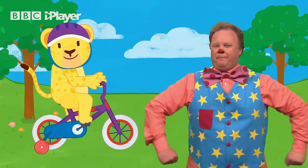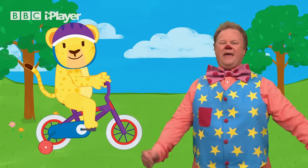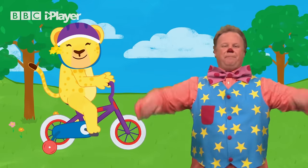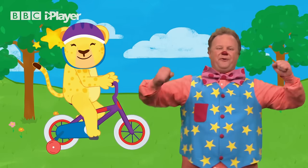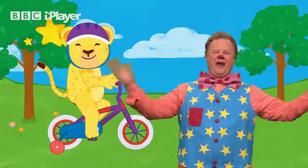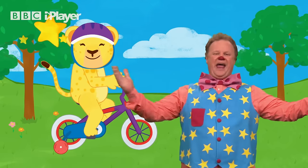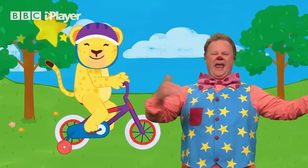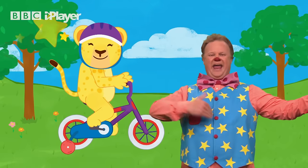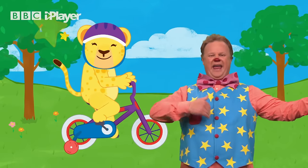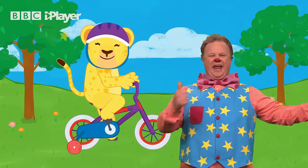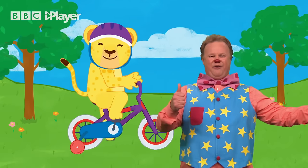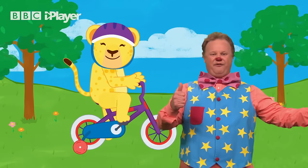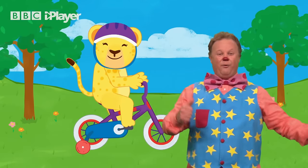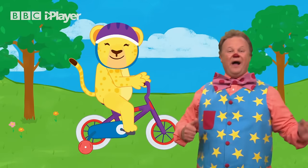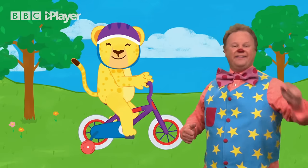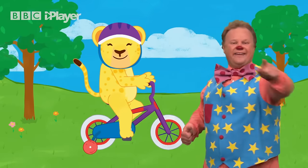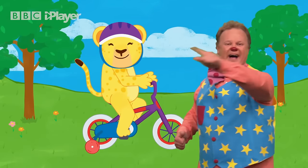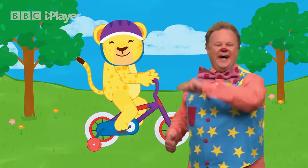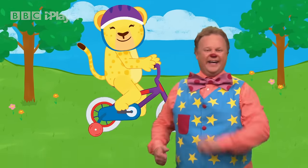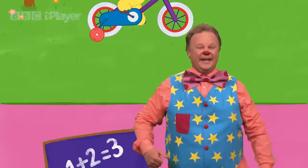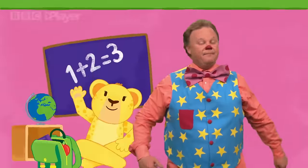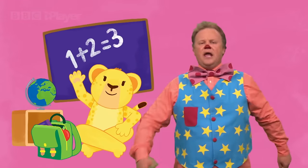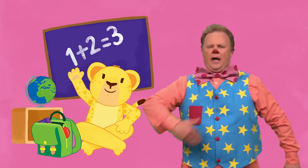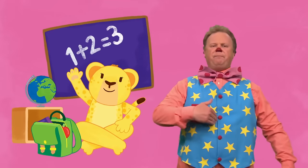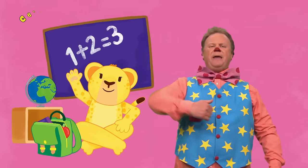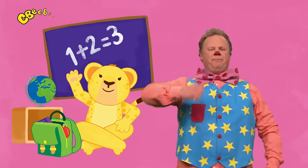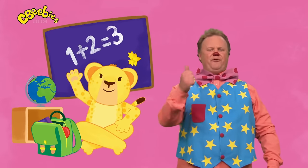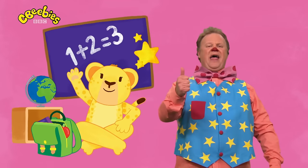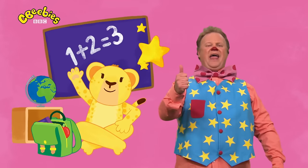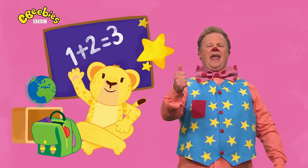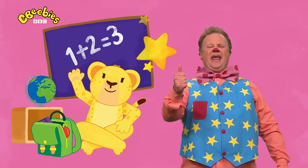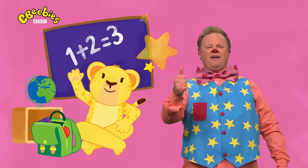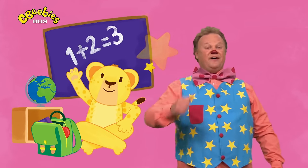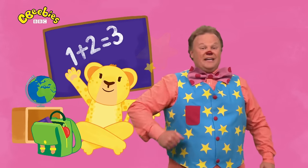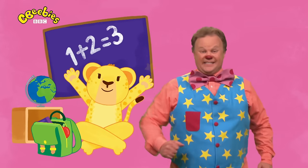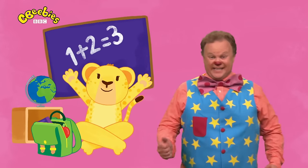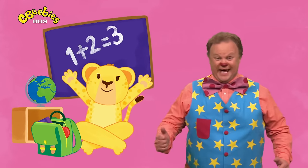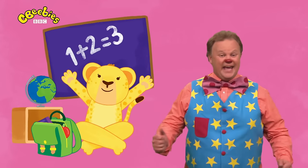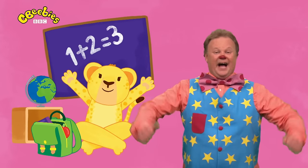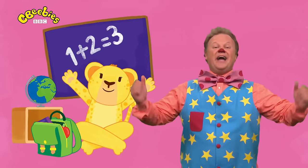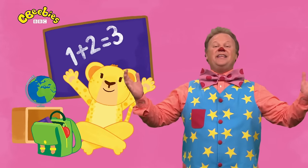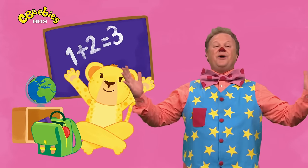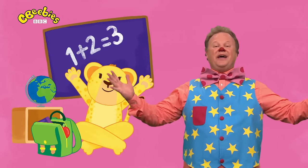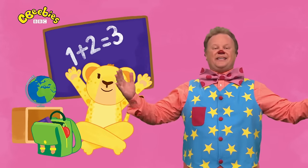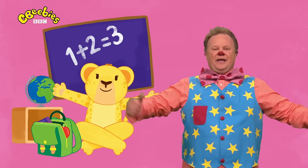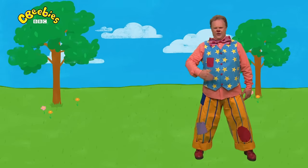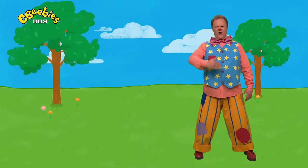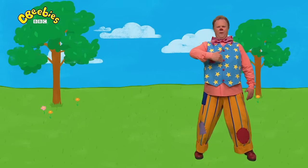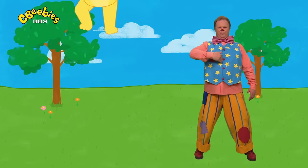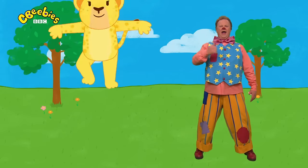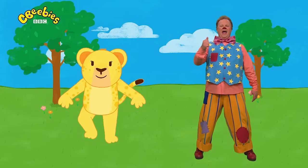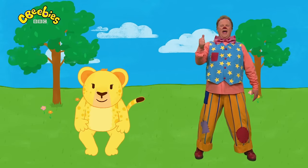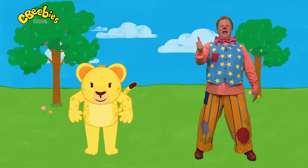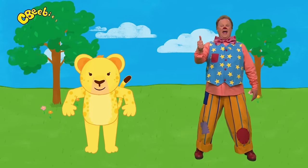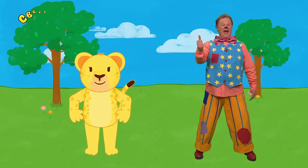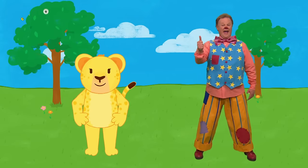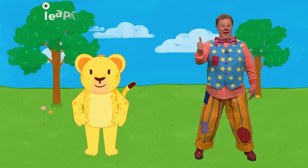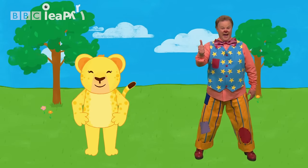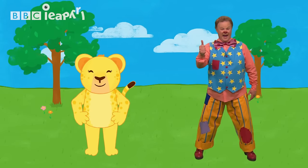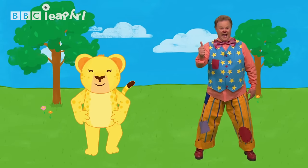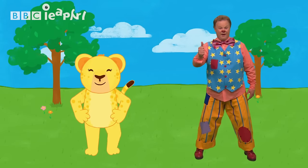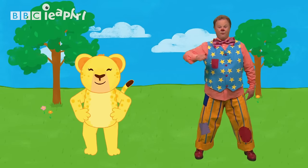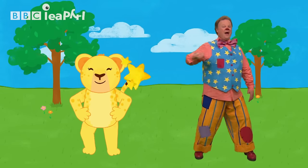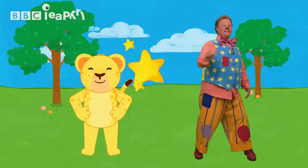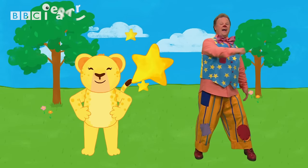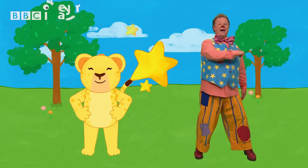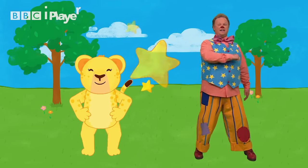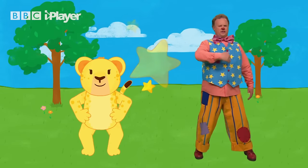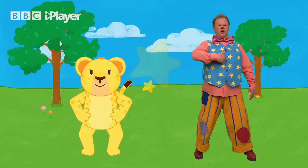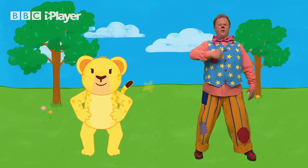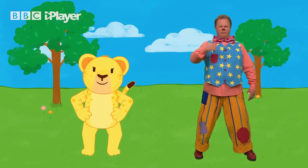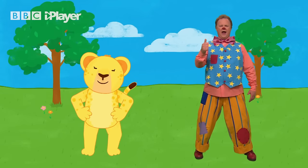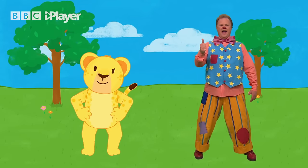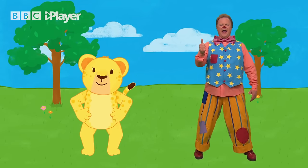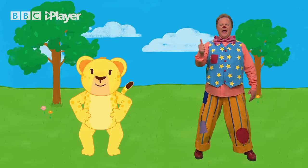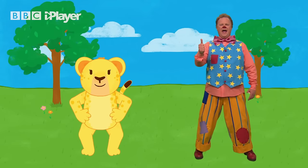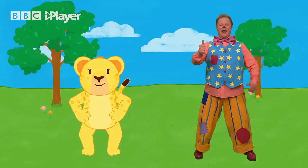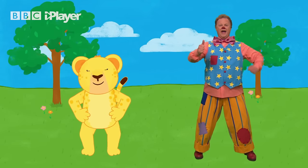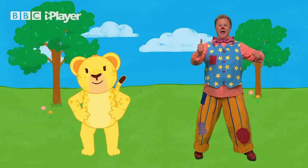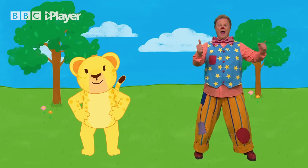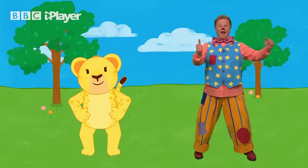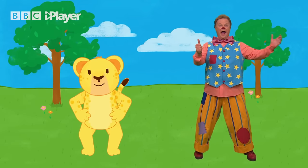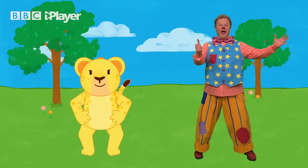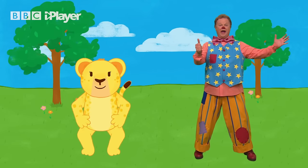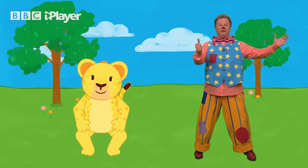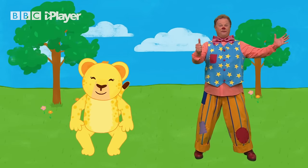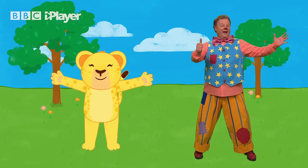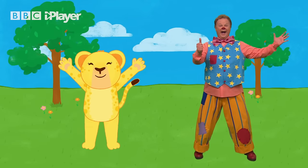be brave well done a beep brave see i knew it your brave well done so brave